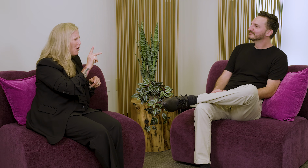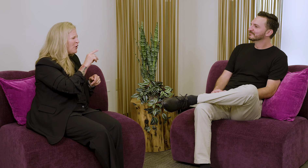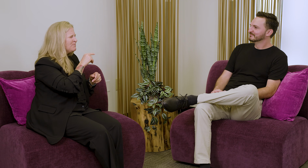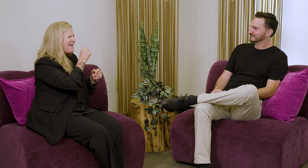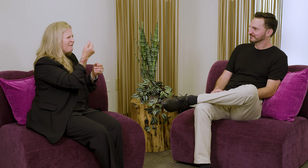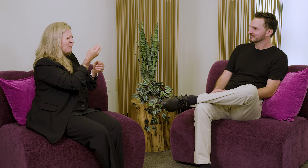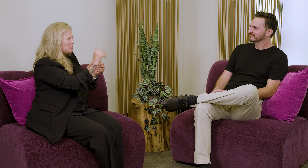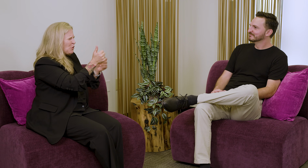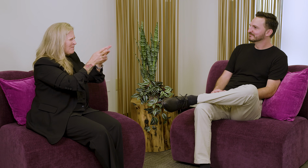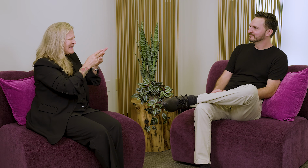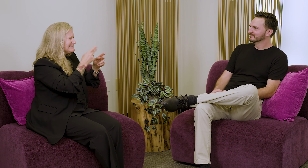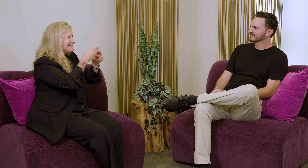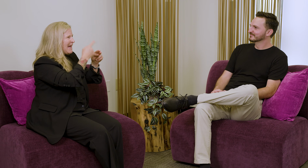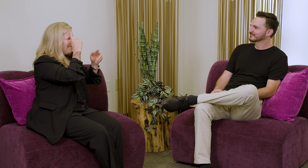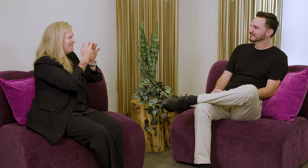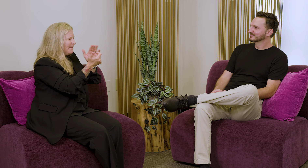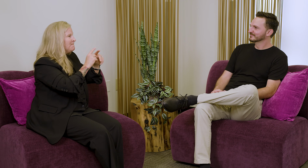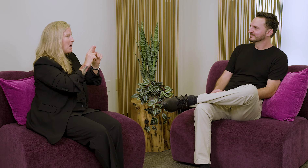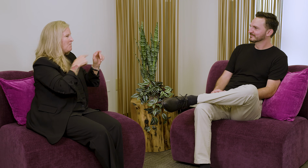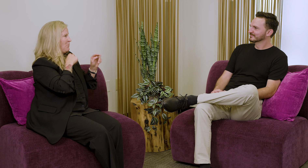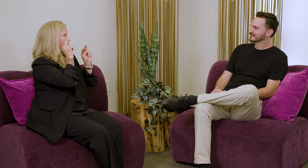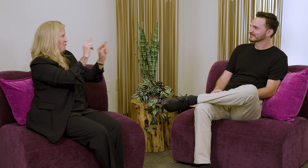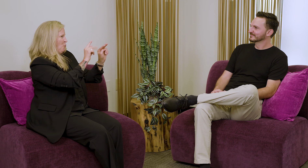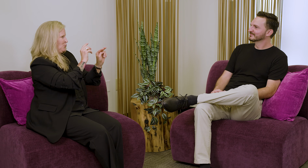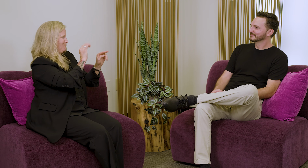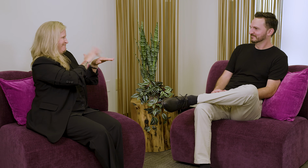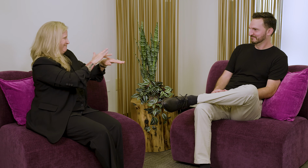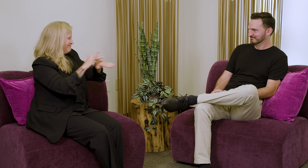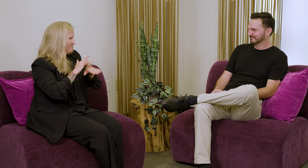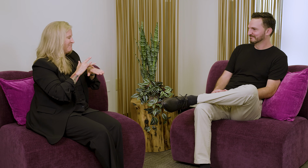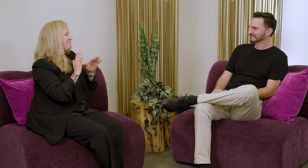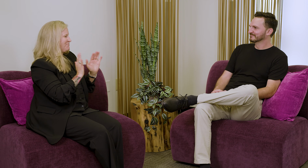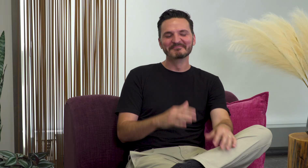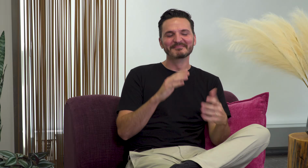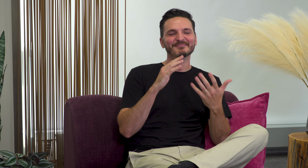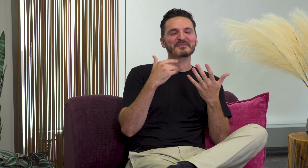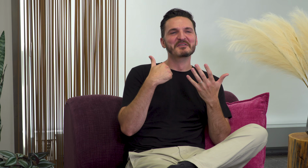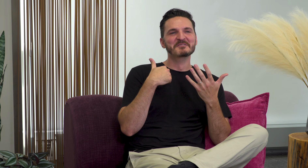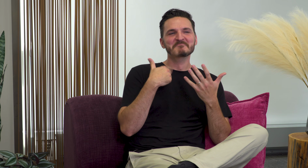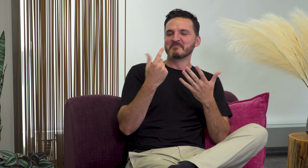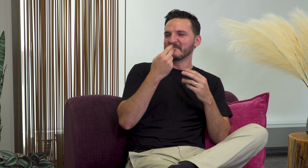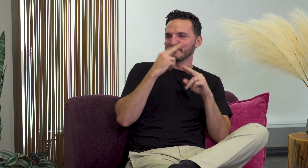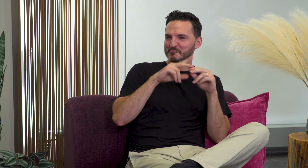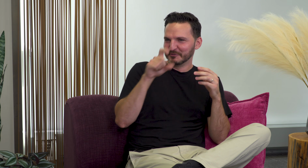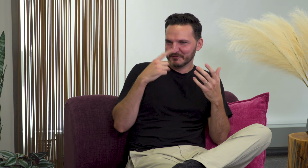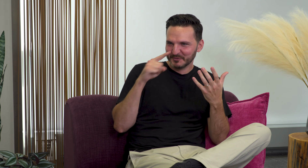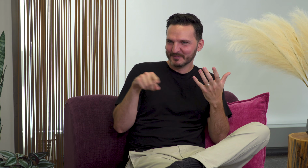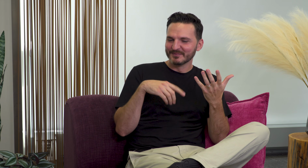I'm looking forward to many different places. I can't remember all of their names, but going to many of them.